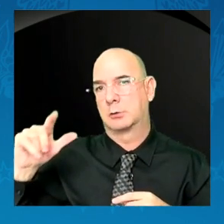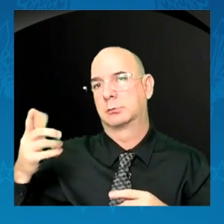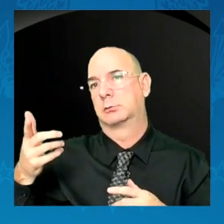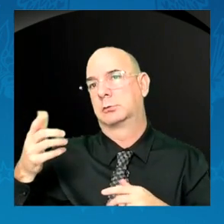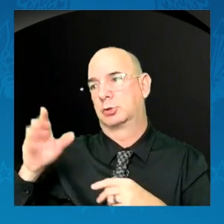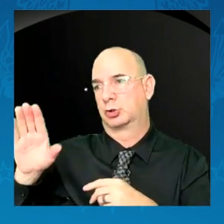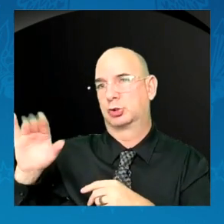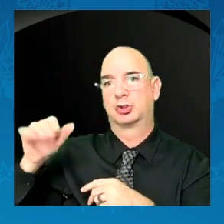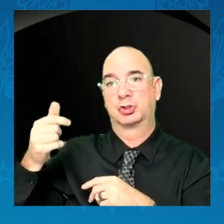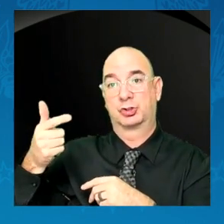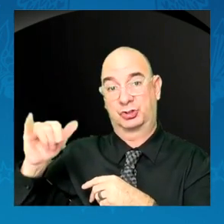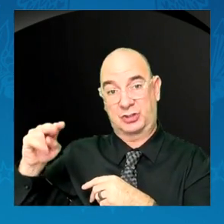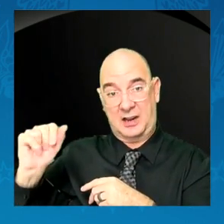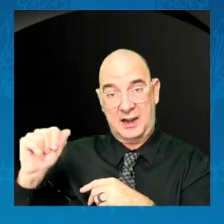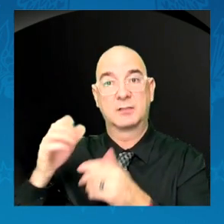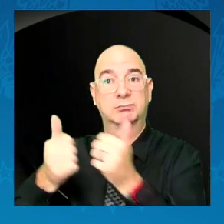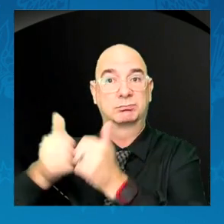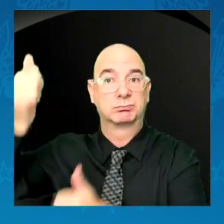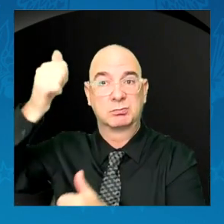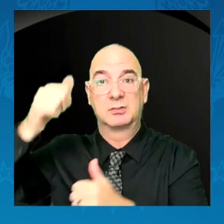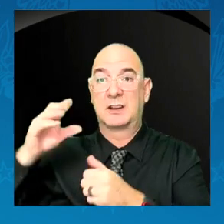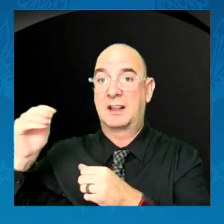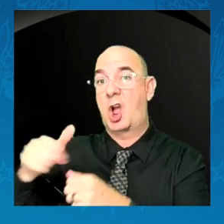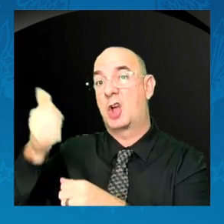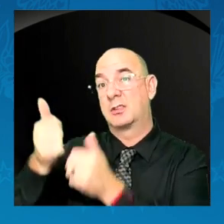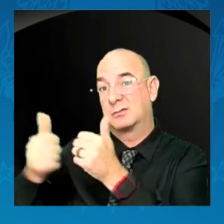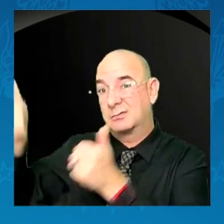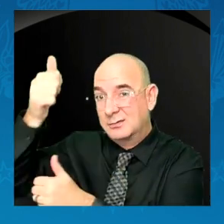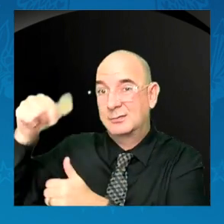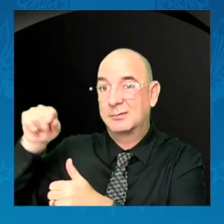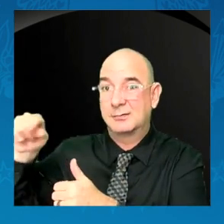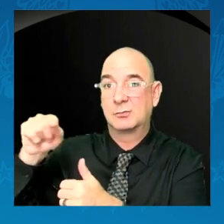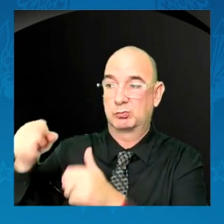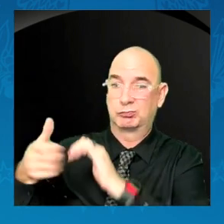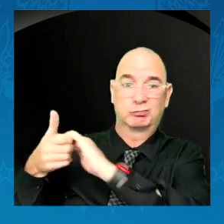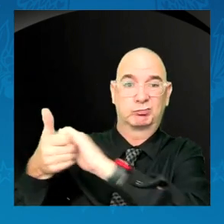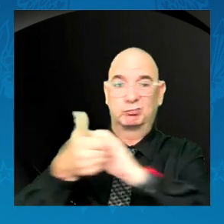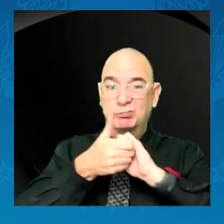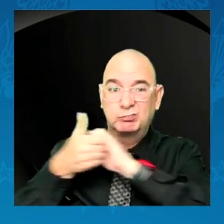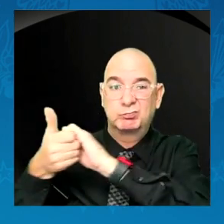And really, it will come as a surprise to no one, I suspect, certainly not to you